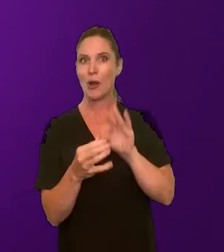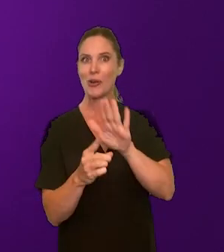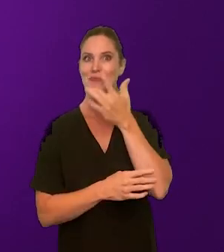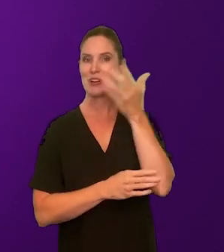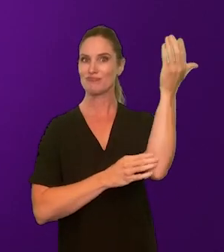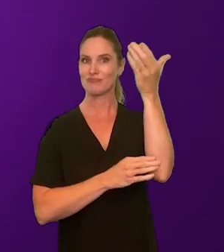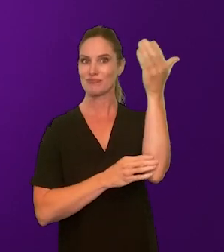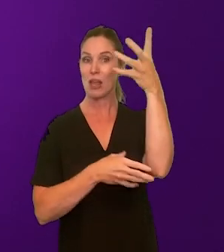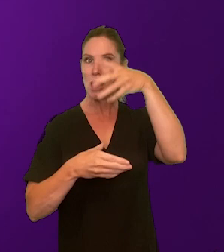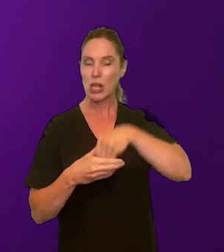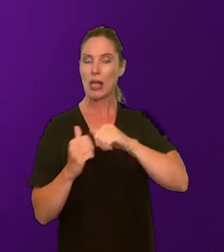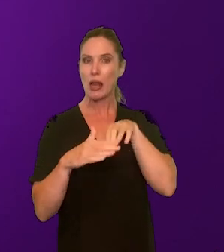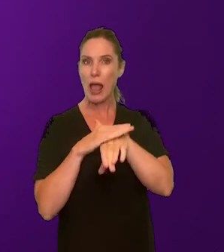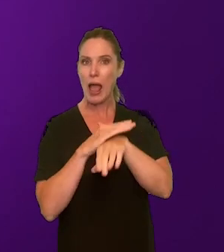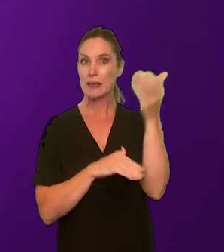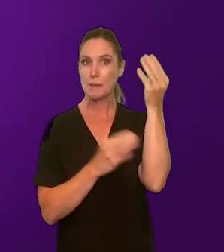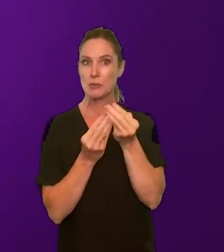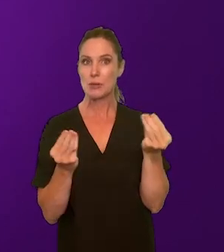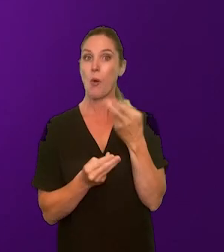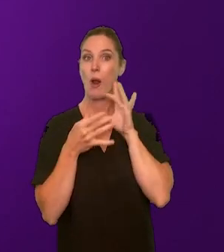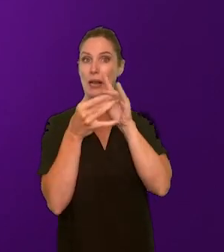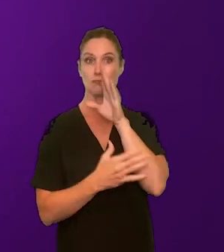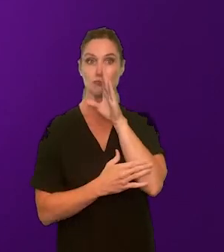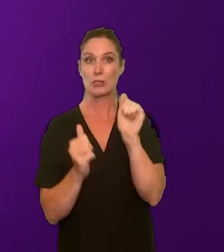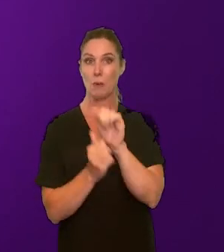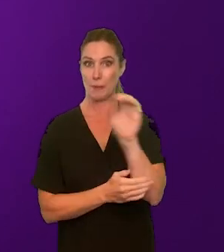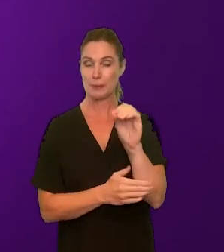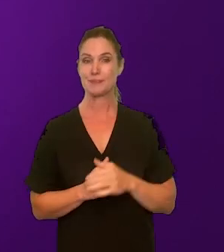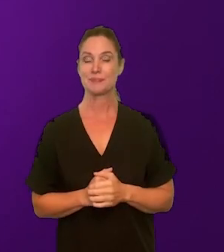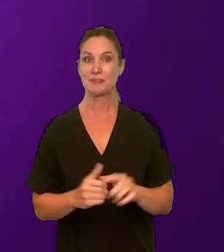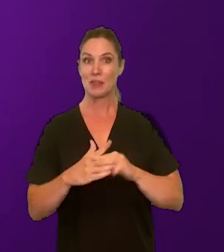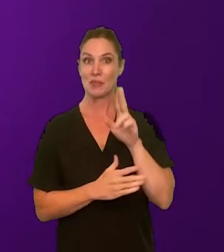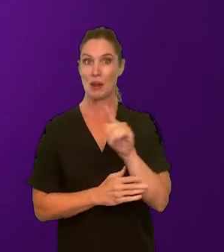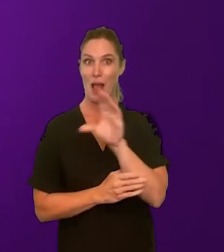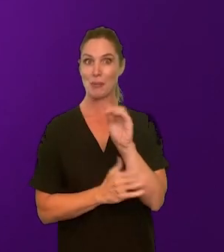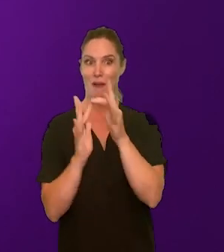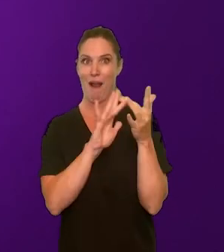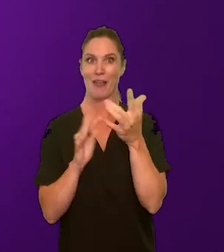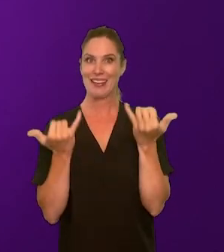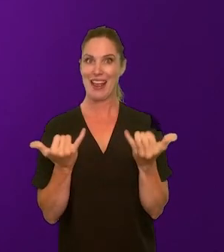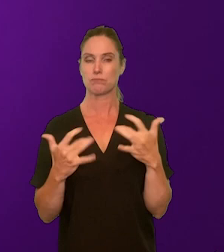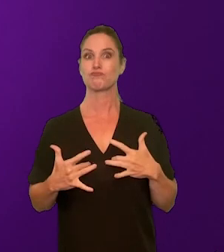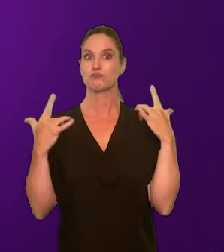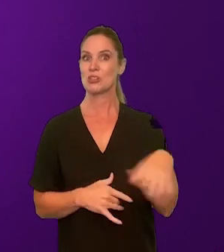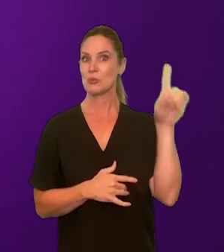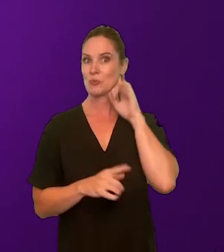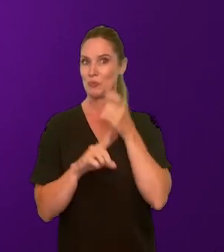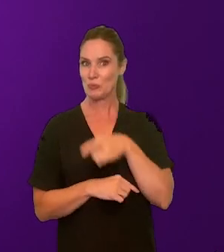including accessing the pitch materials or connecting directly with the startup. The startups are online now and would be thrilled to hear from you.